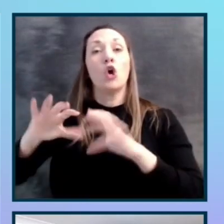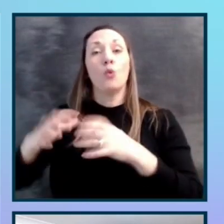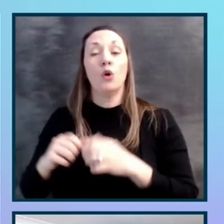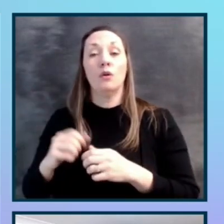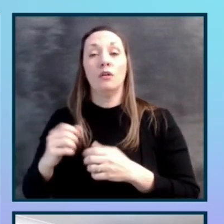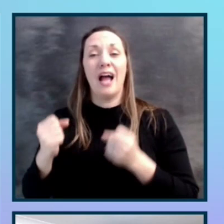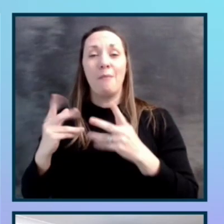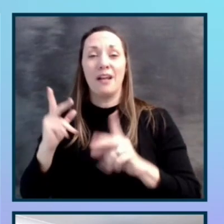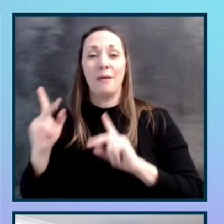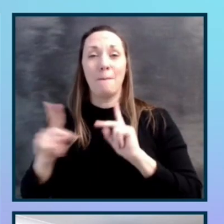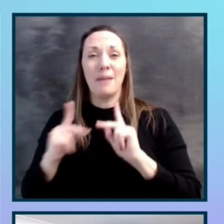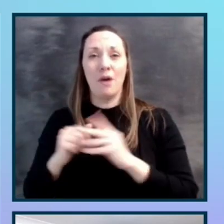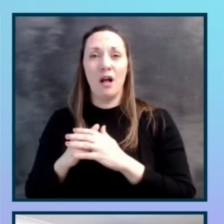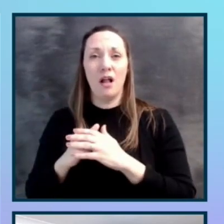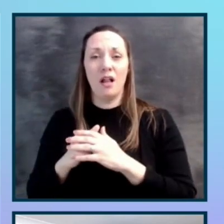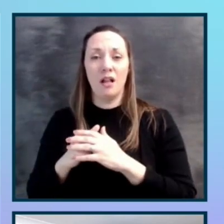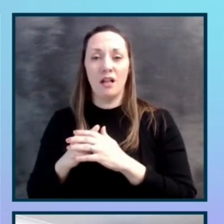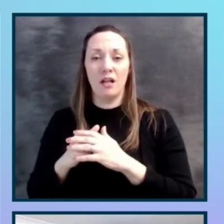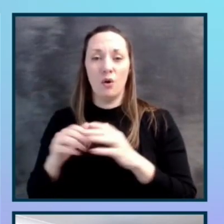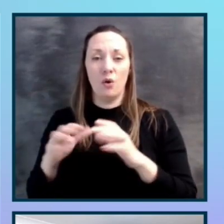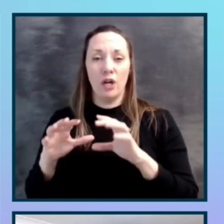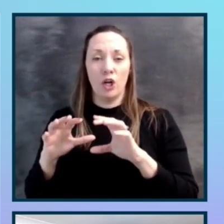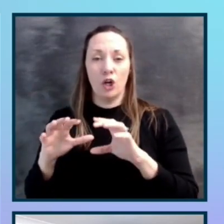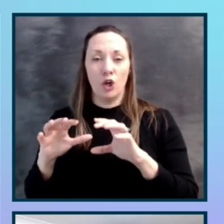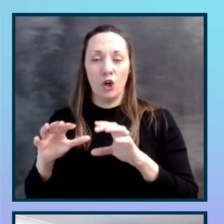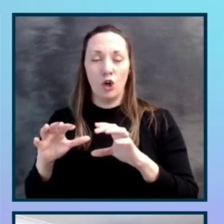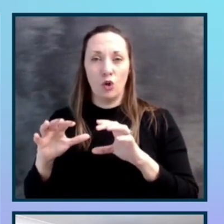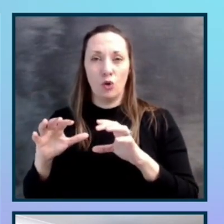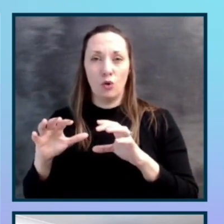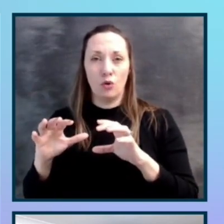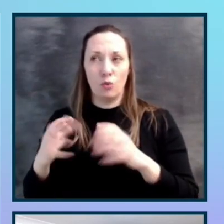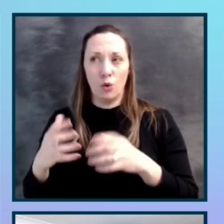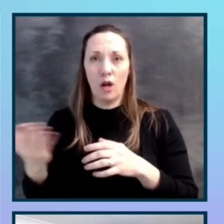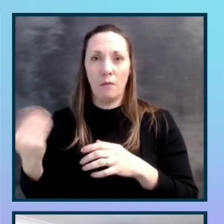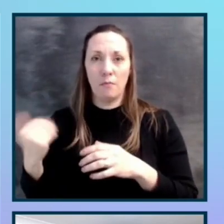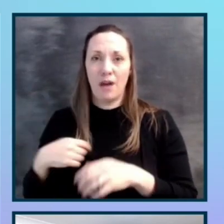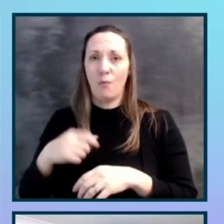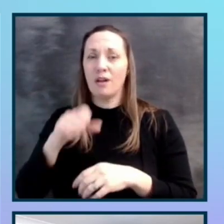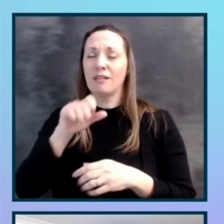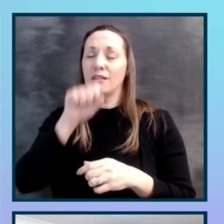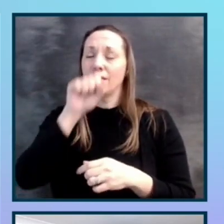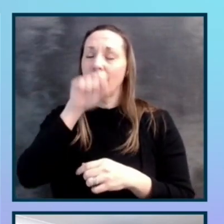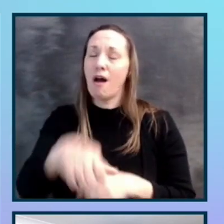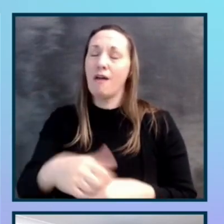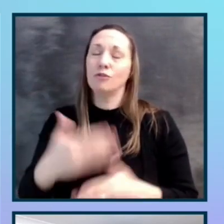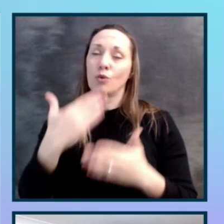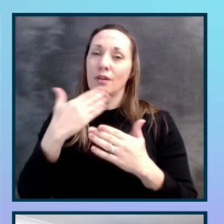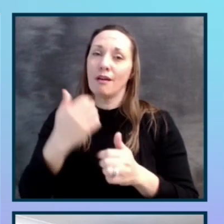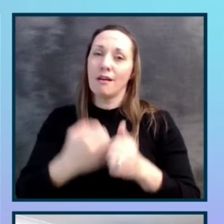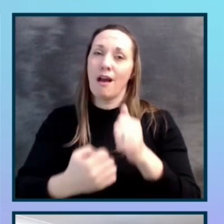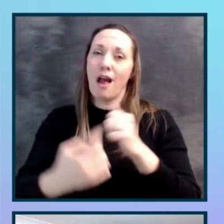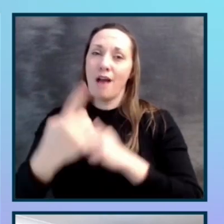are you know, if I wanted to thank everybody, which I would love to that is in a list far too long